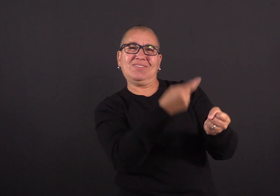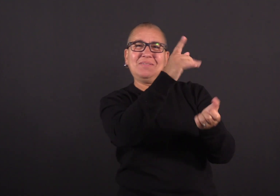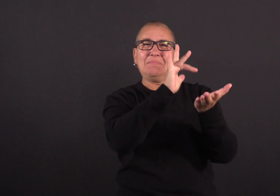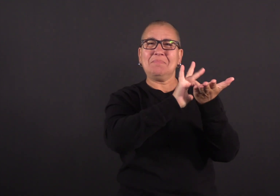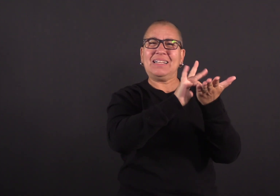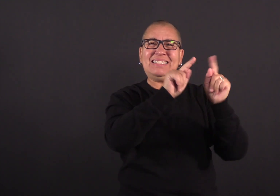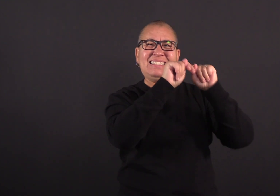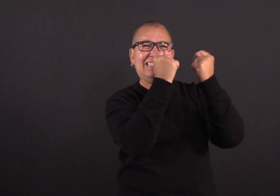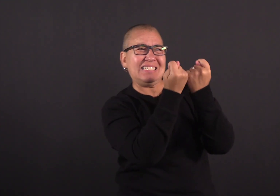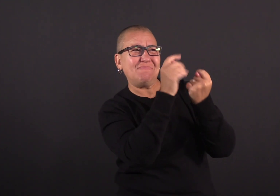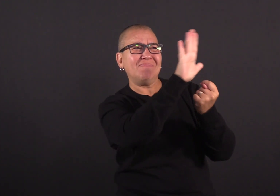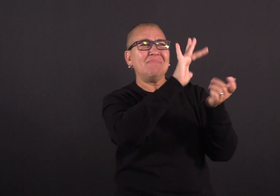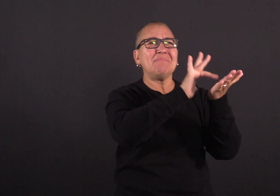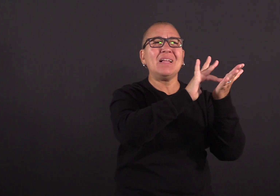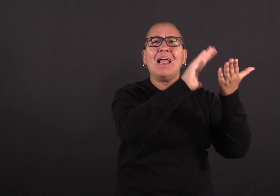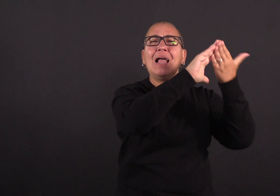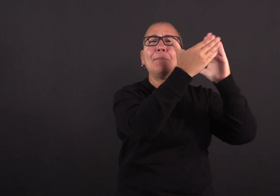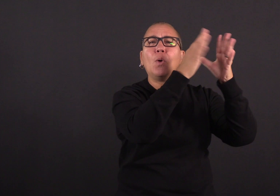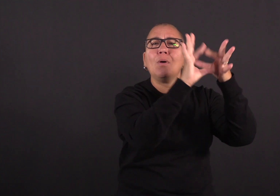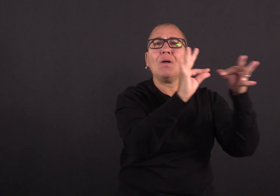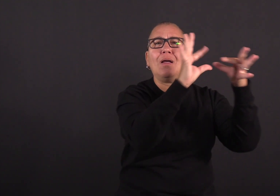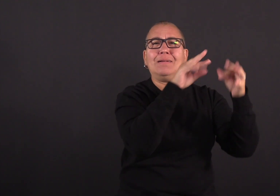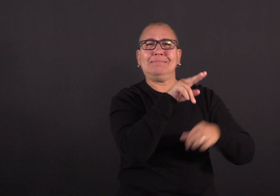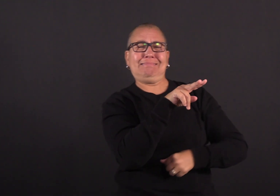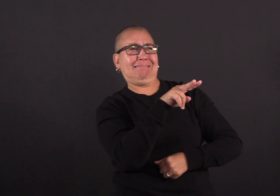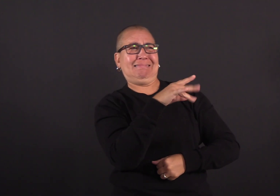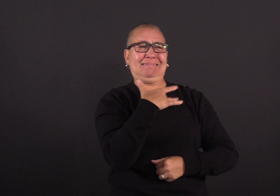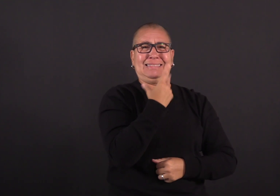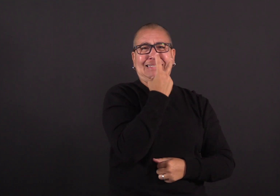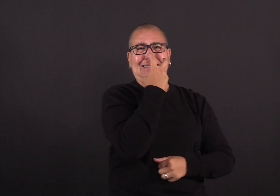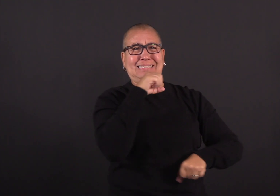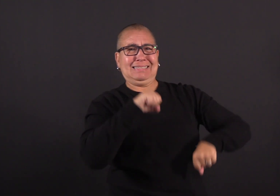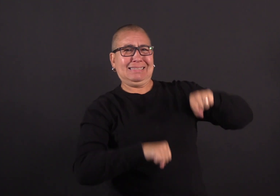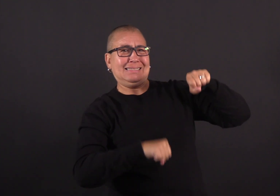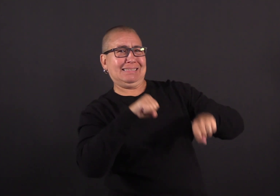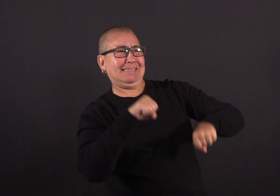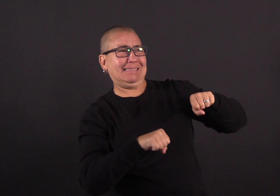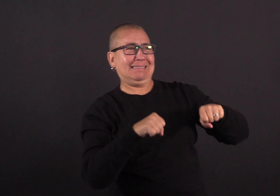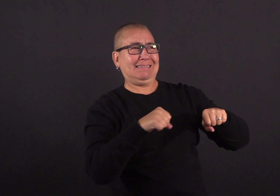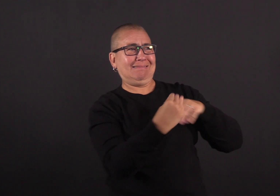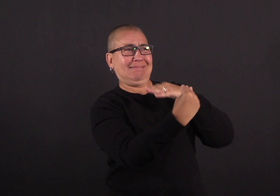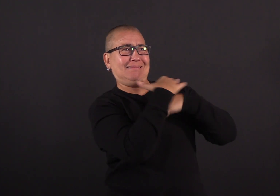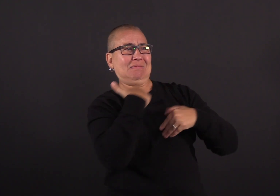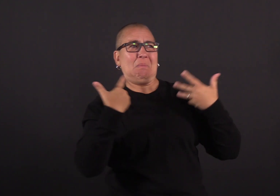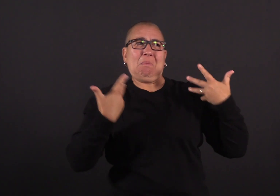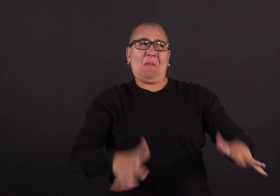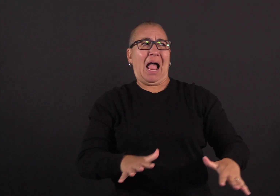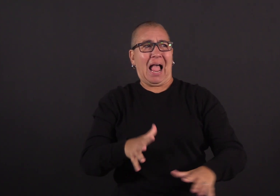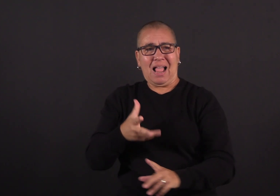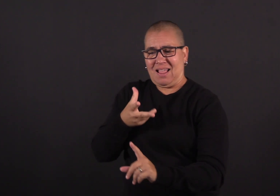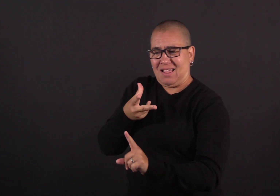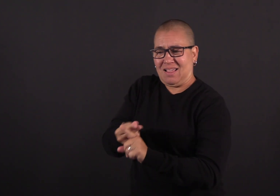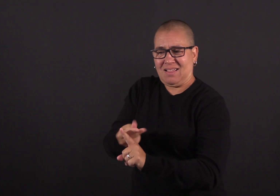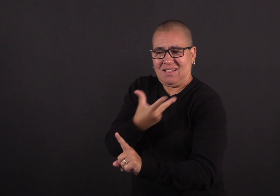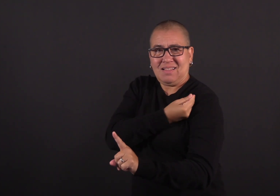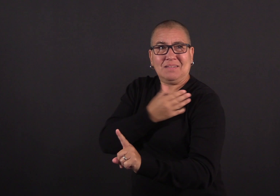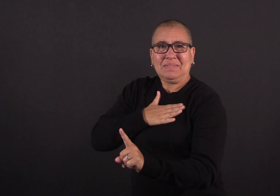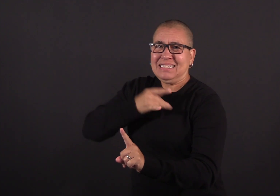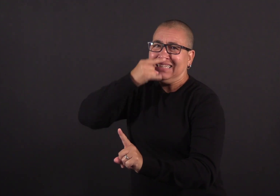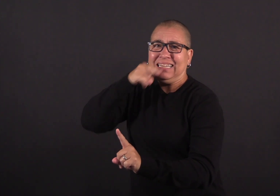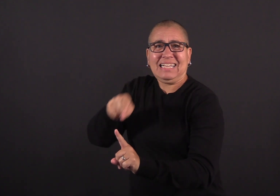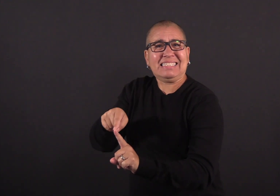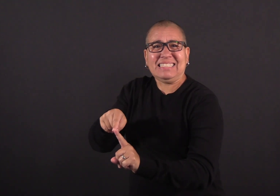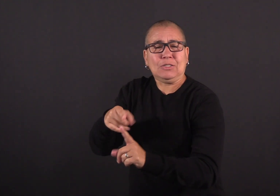because it didn't hit kids disproportionally.” But with vaccinations declining and distrust